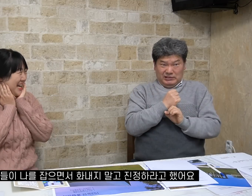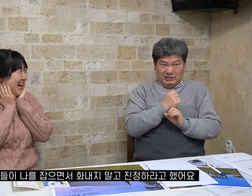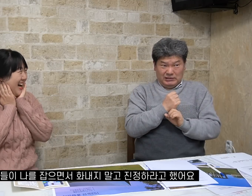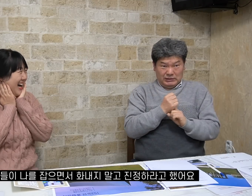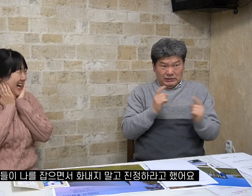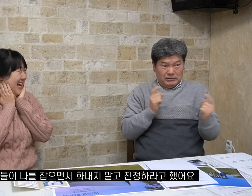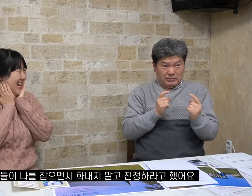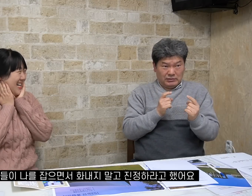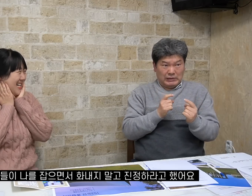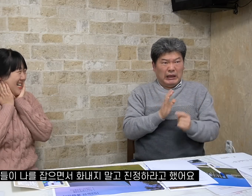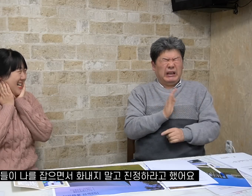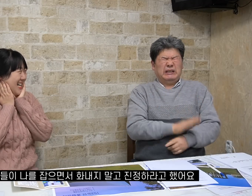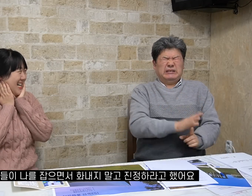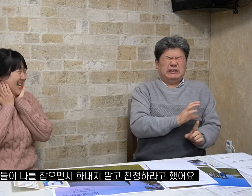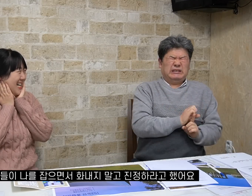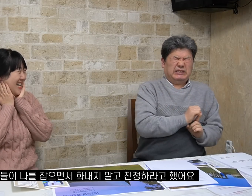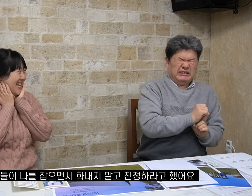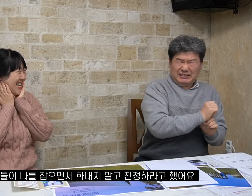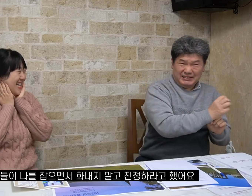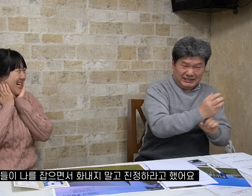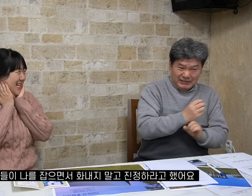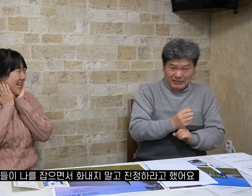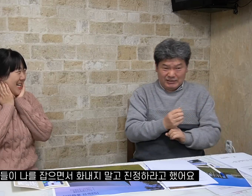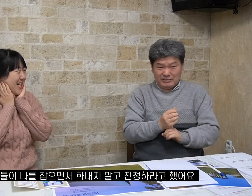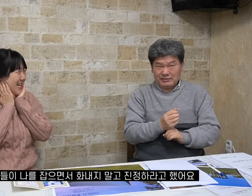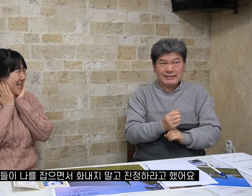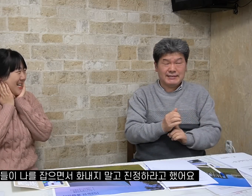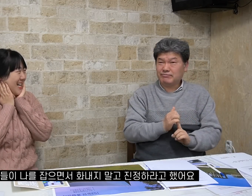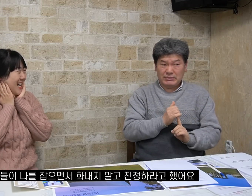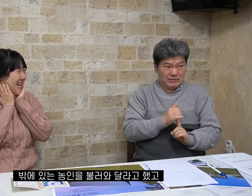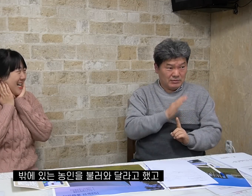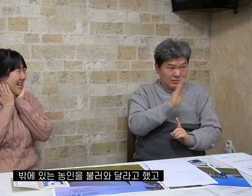and told me not to get angry and calm down.